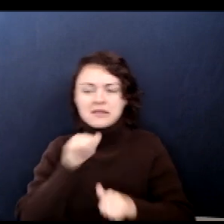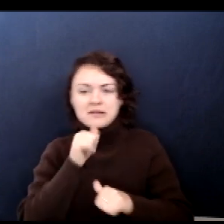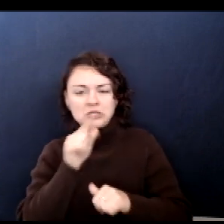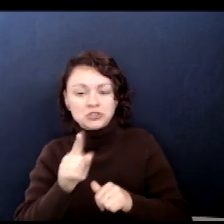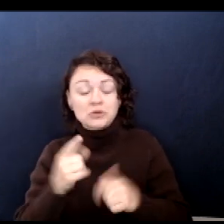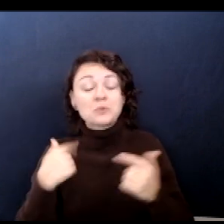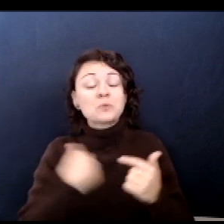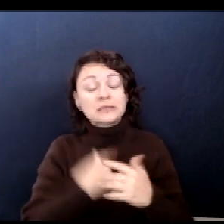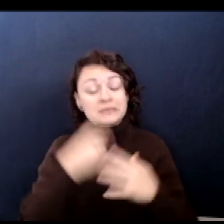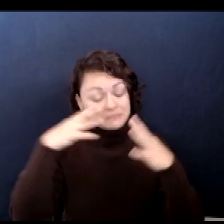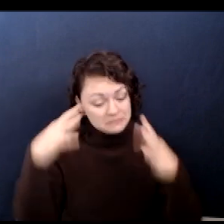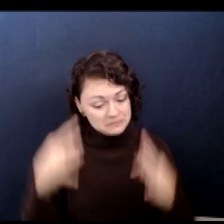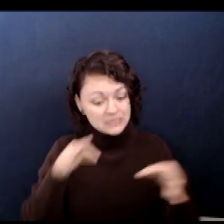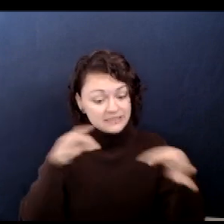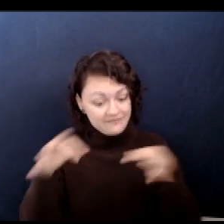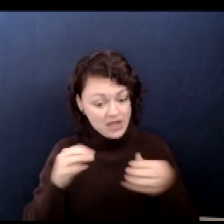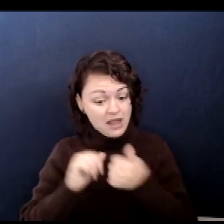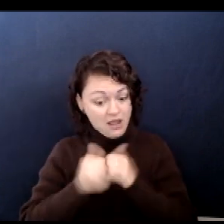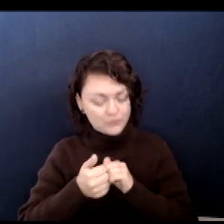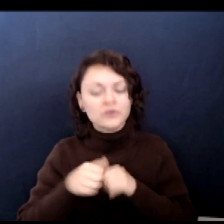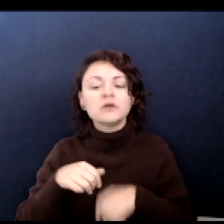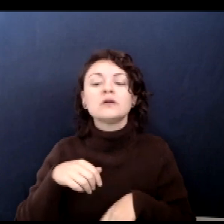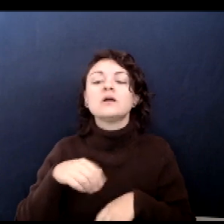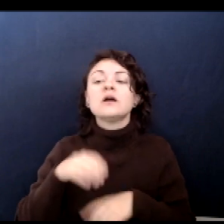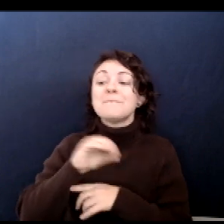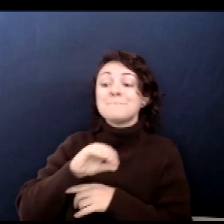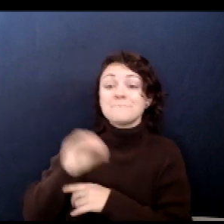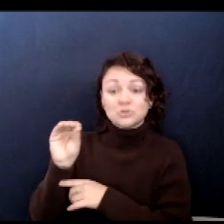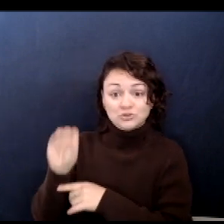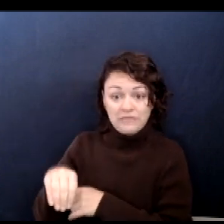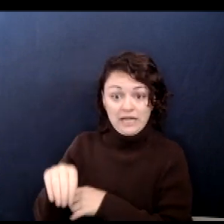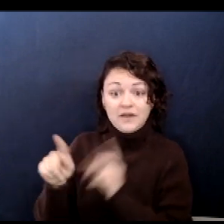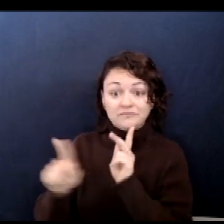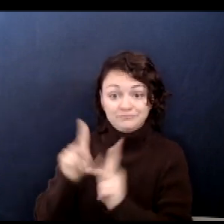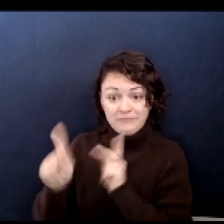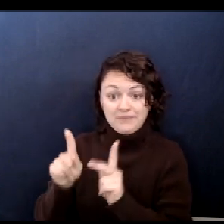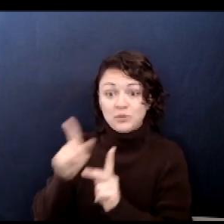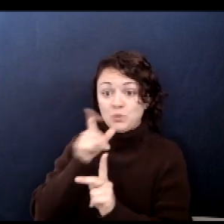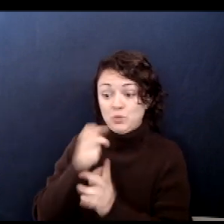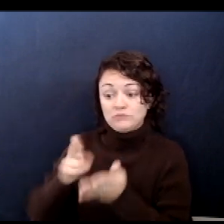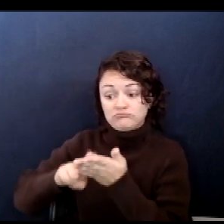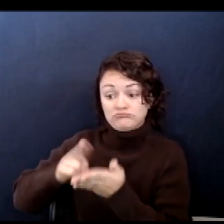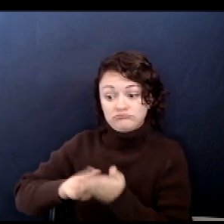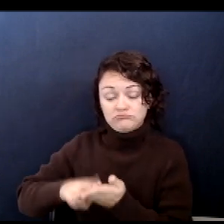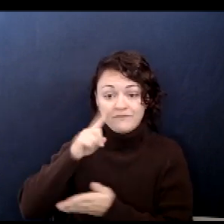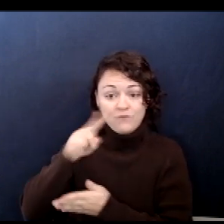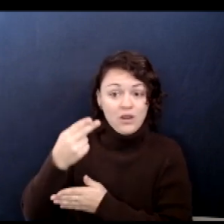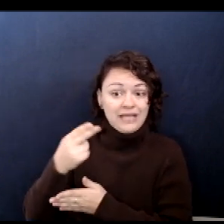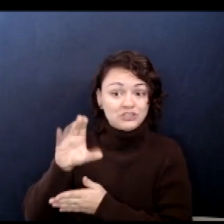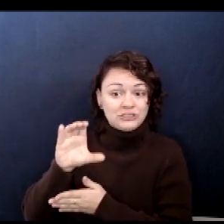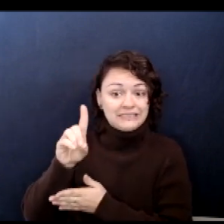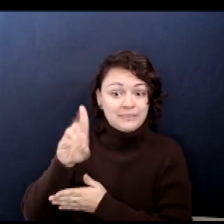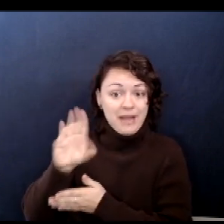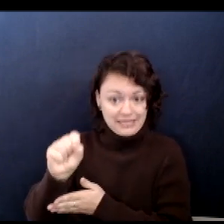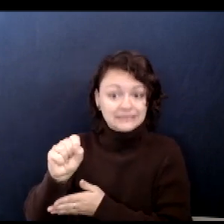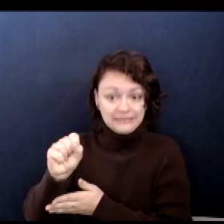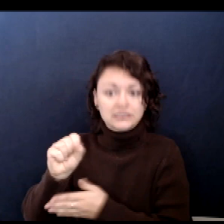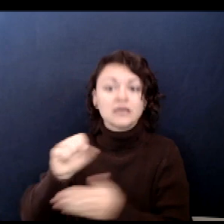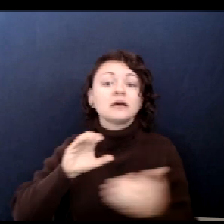compared the percentage of people of a race/ ethnicity group that are enrolled in HCBS to the percent of that group that's enrolled in Medicaid.